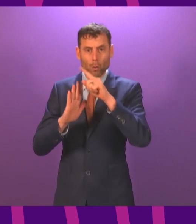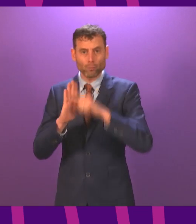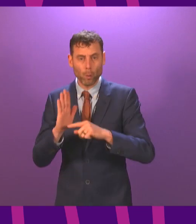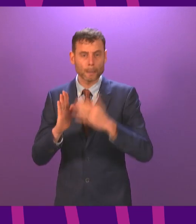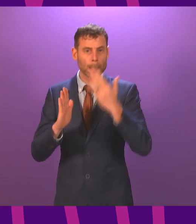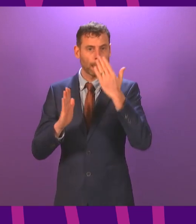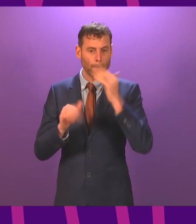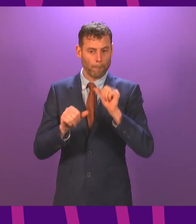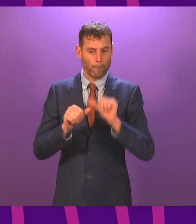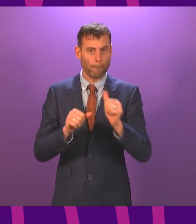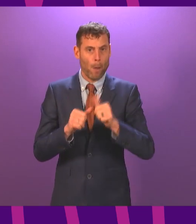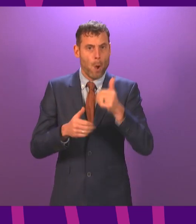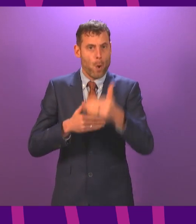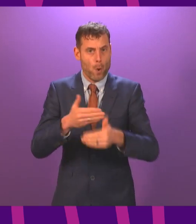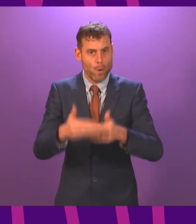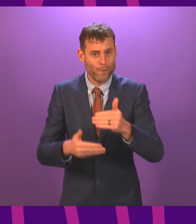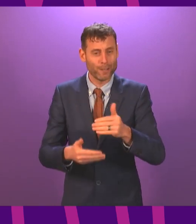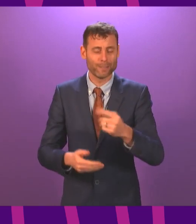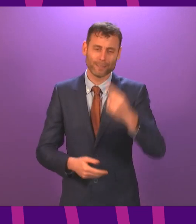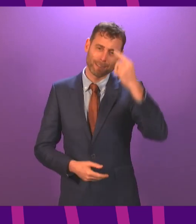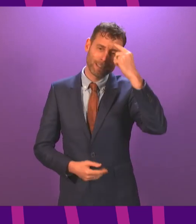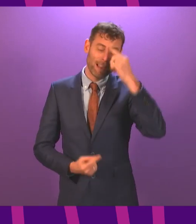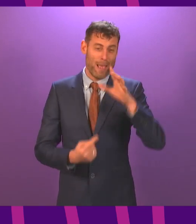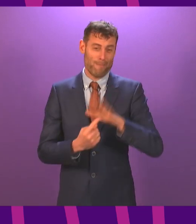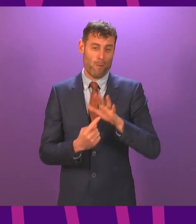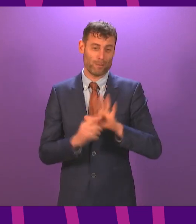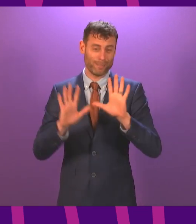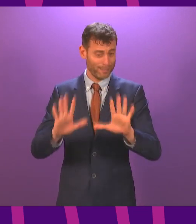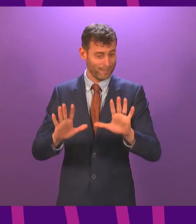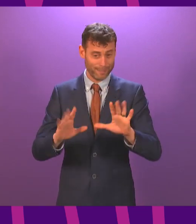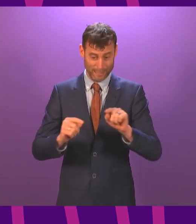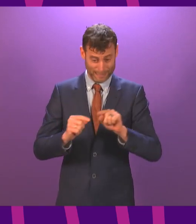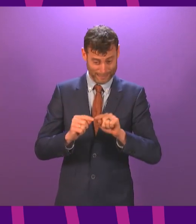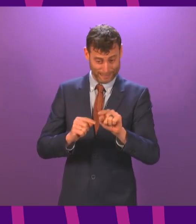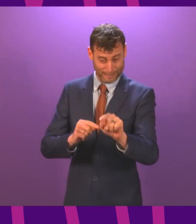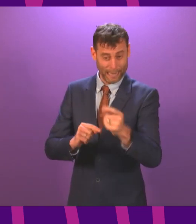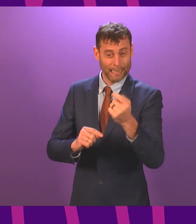We therefore have all the more reason to keep ourselves and each other safe, as we head